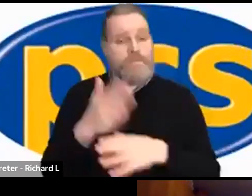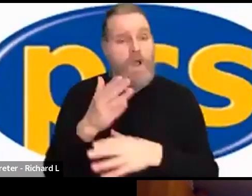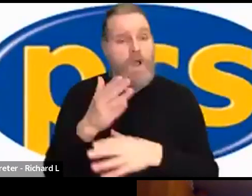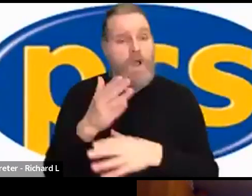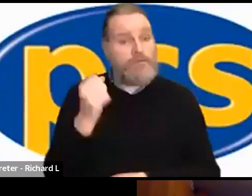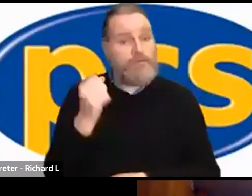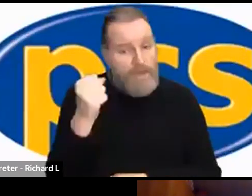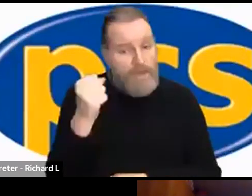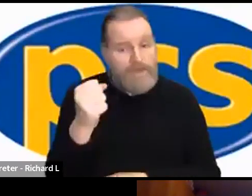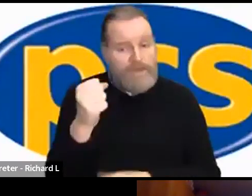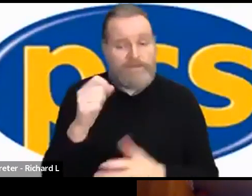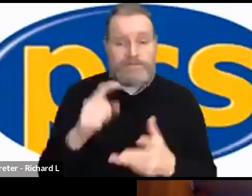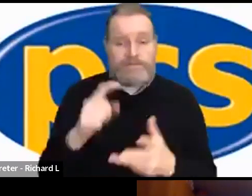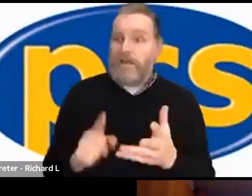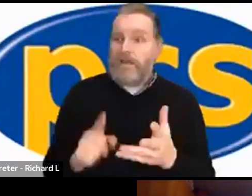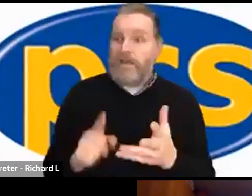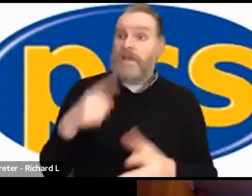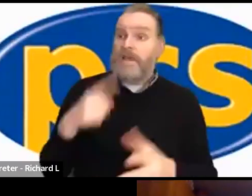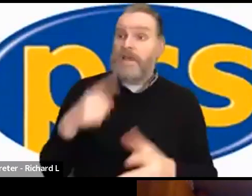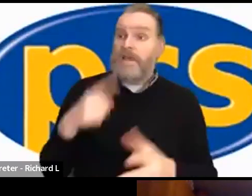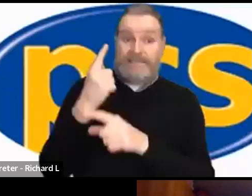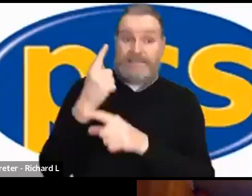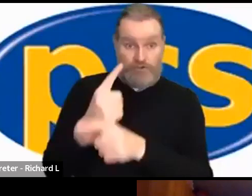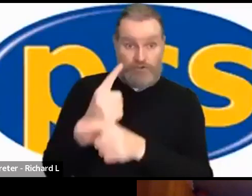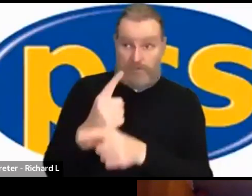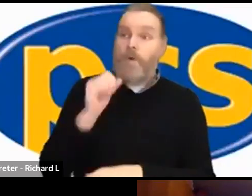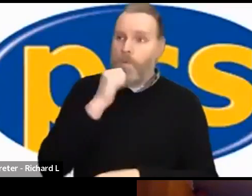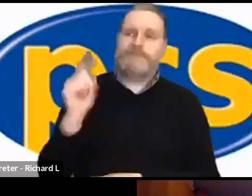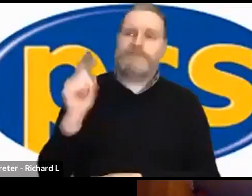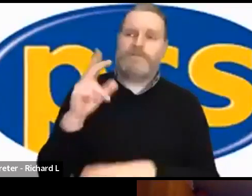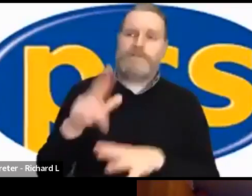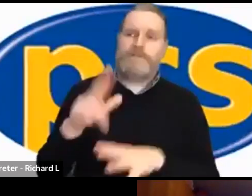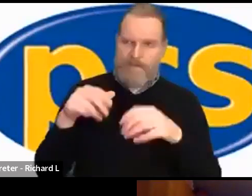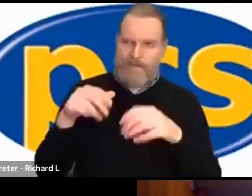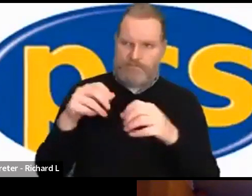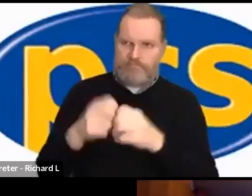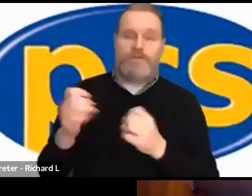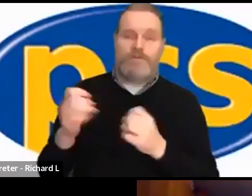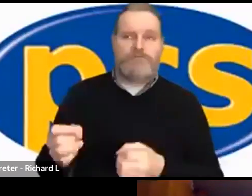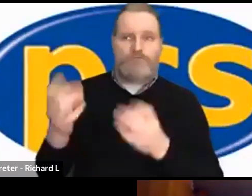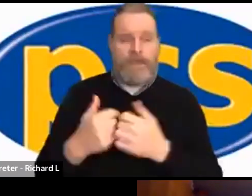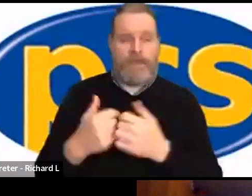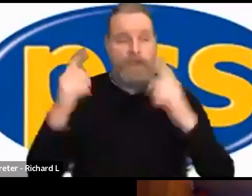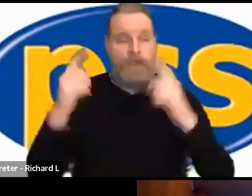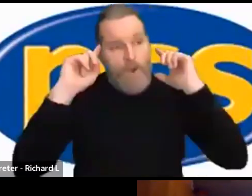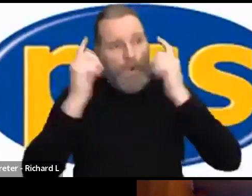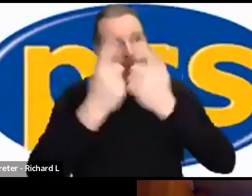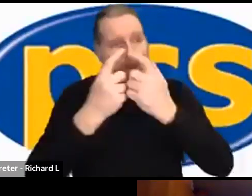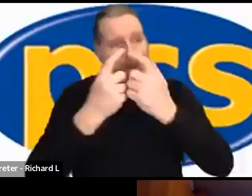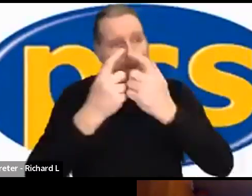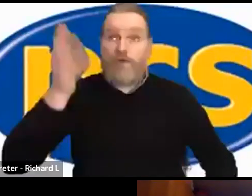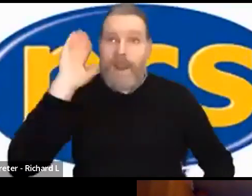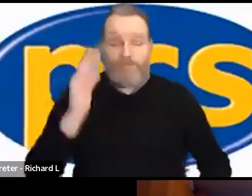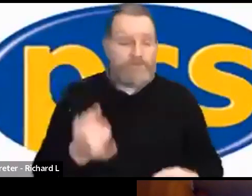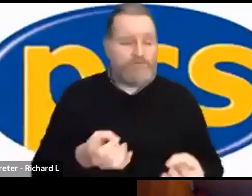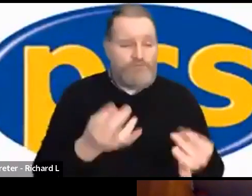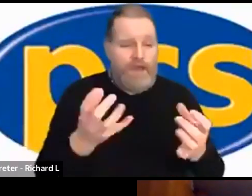in the transport sector , and in the same and in the same way as teachers will be doing on the phone n the first of n the first of February, and in the same way as lecturers are